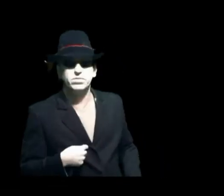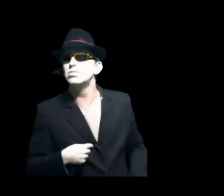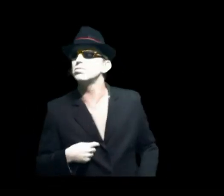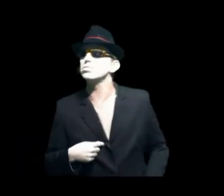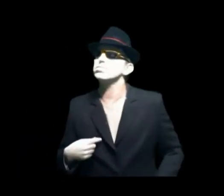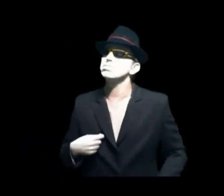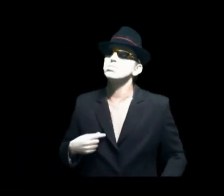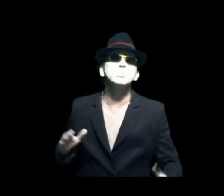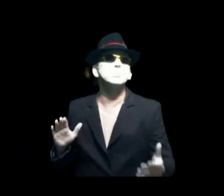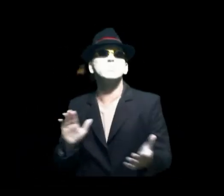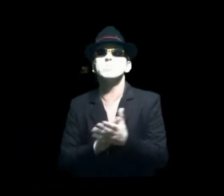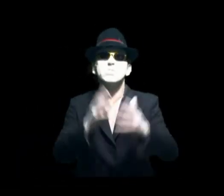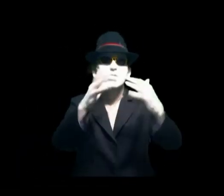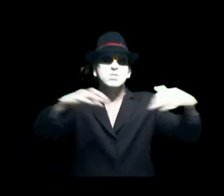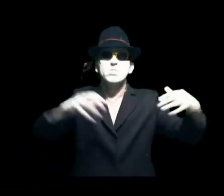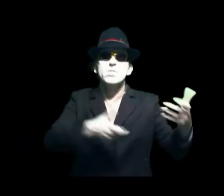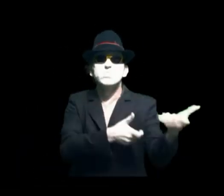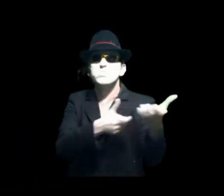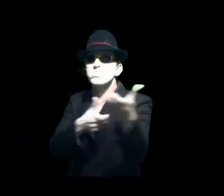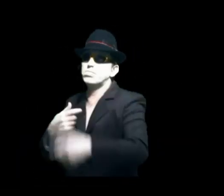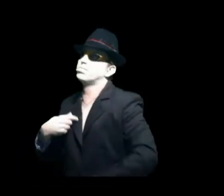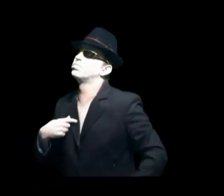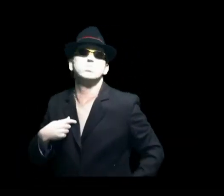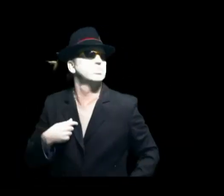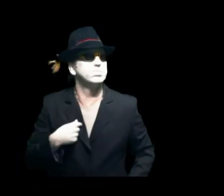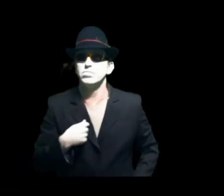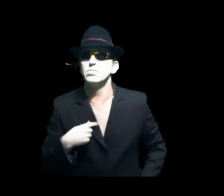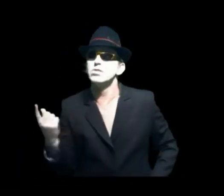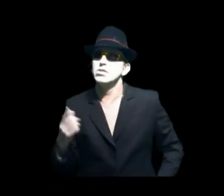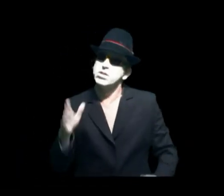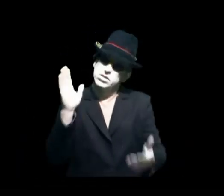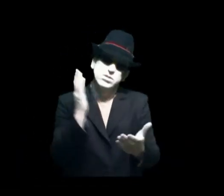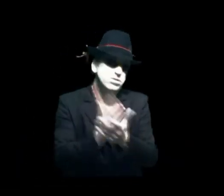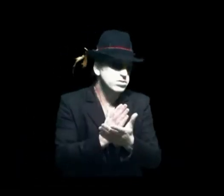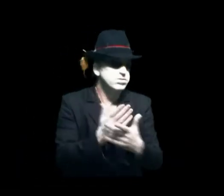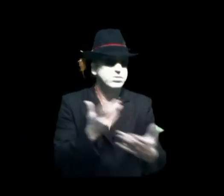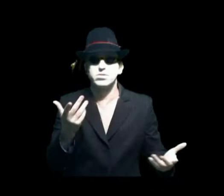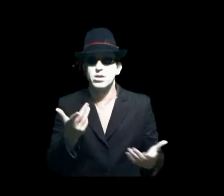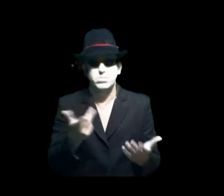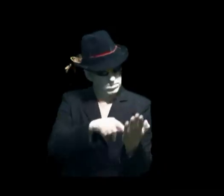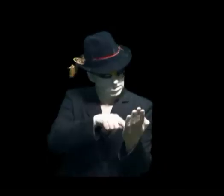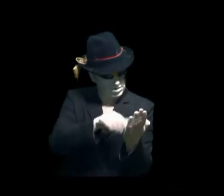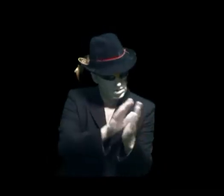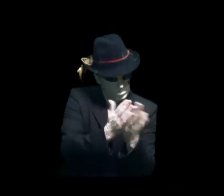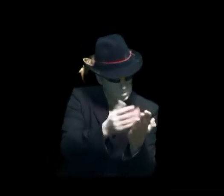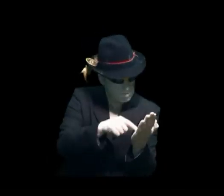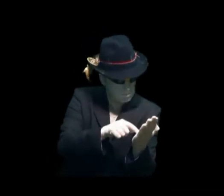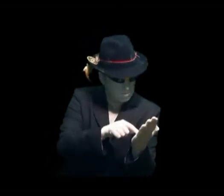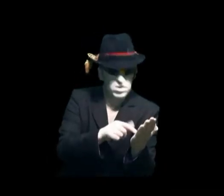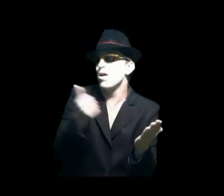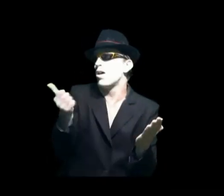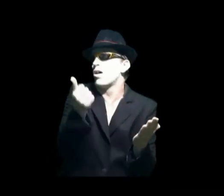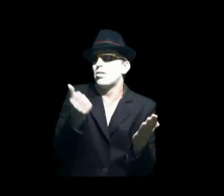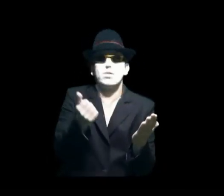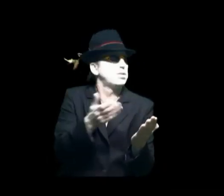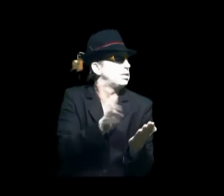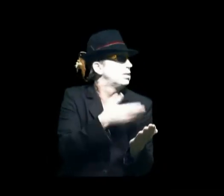This ain't no anti government militia shit this is some stop sugar coating and skimming over it in our childrens history books shit